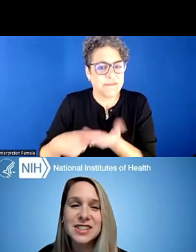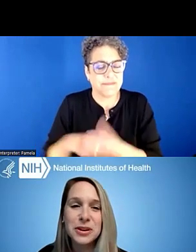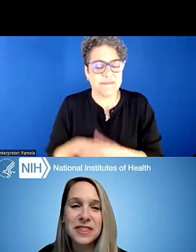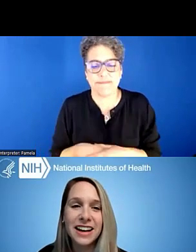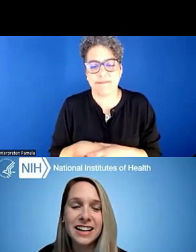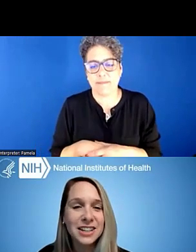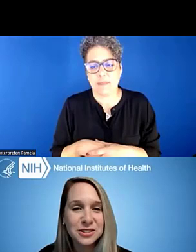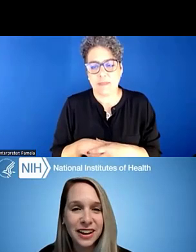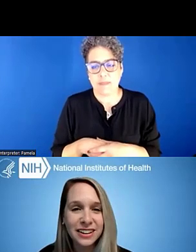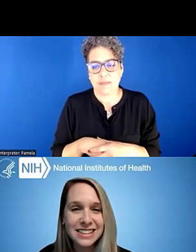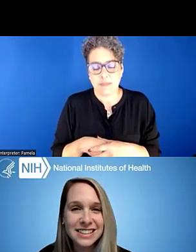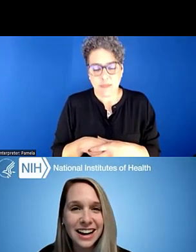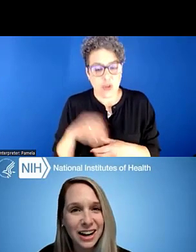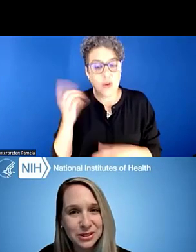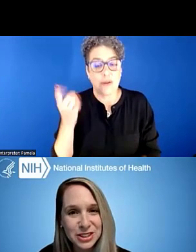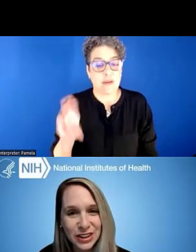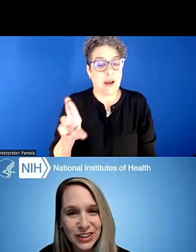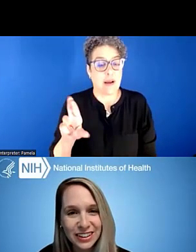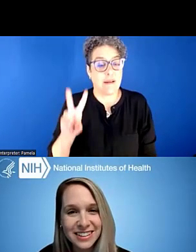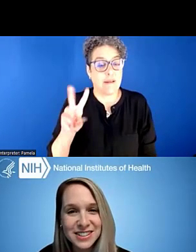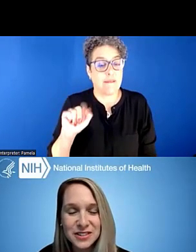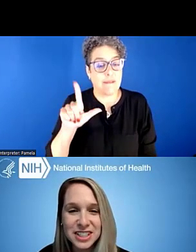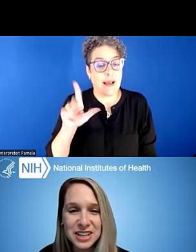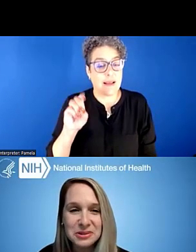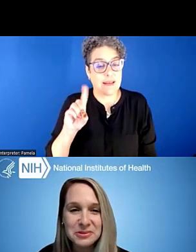So with that, Dr. Valdez, I will turn this over to you.